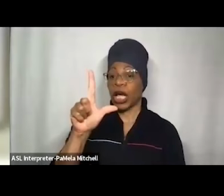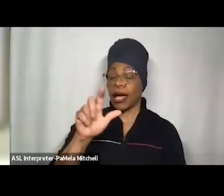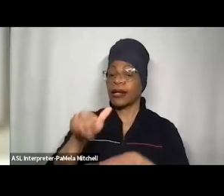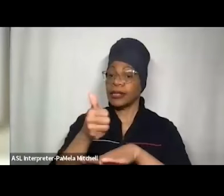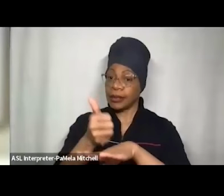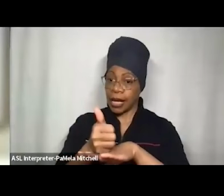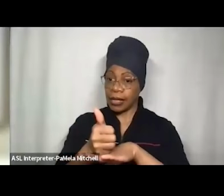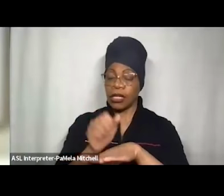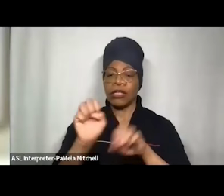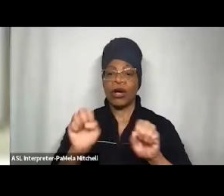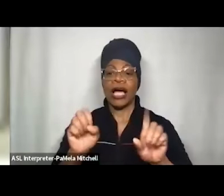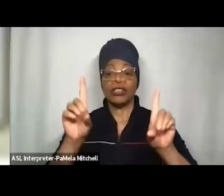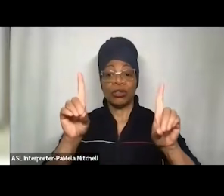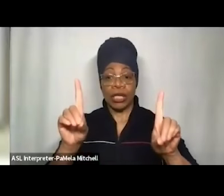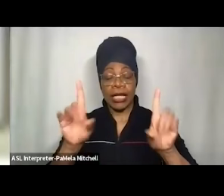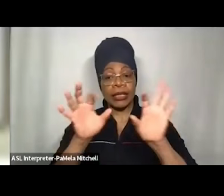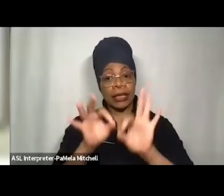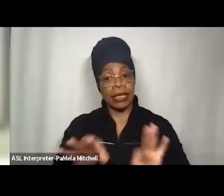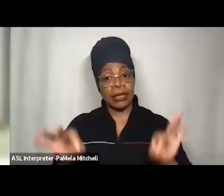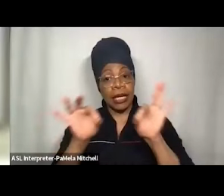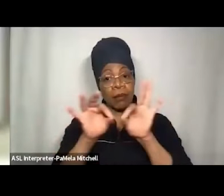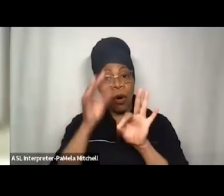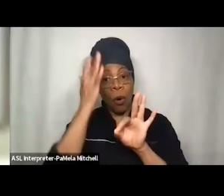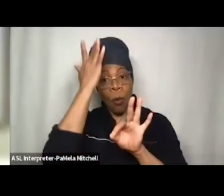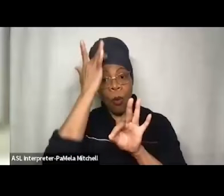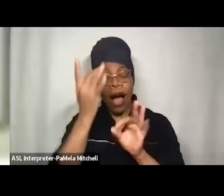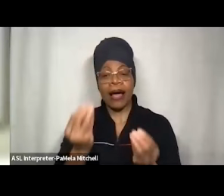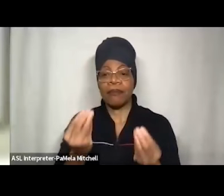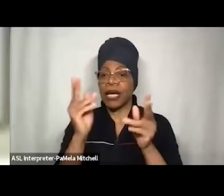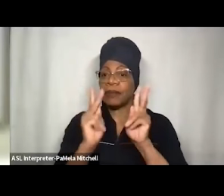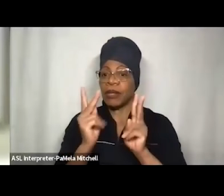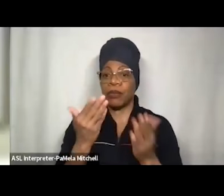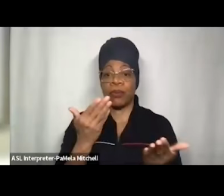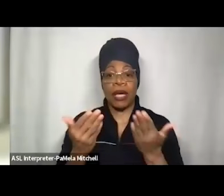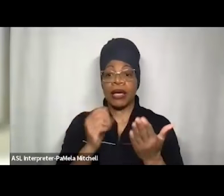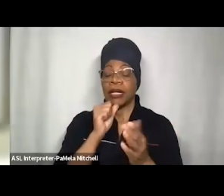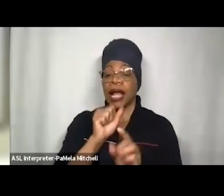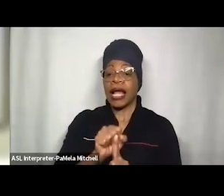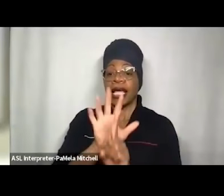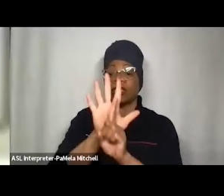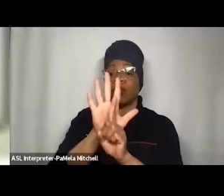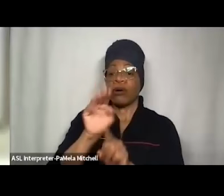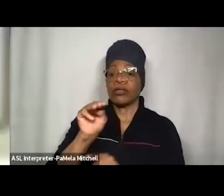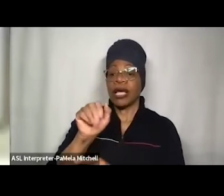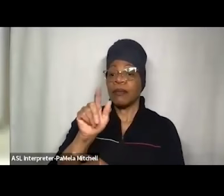So education about that is important because you know, a lot of people may not have been exposed to MAT or learned about it while they're in a custody setting.